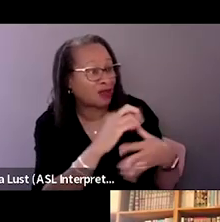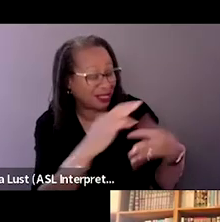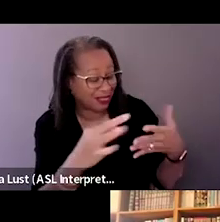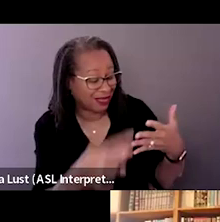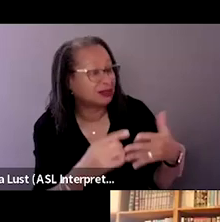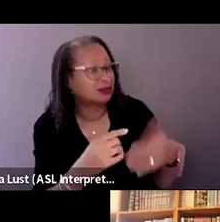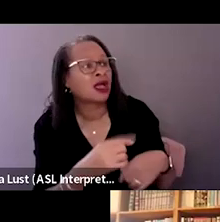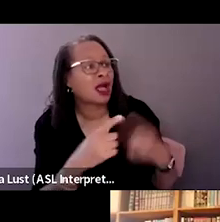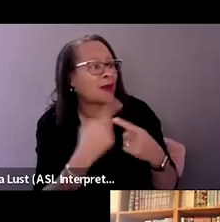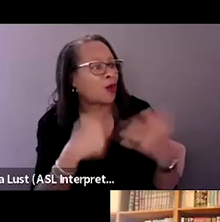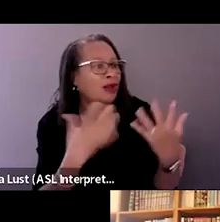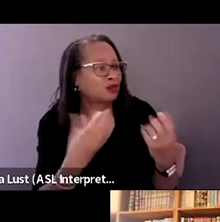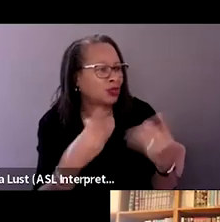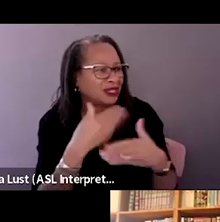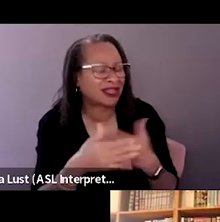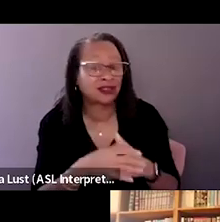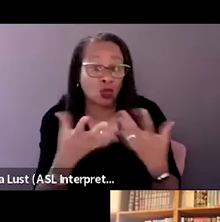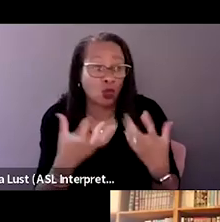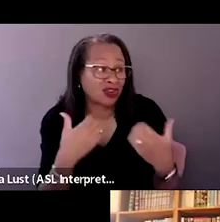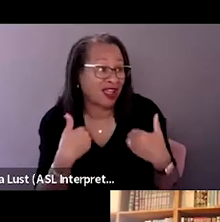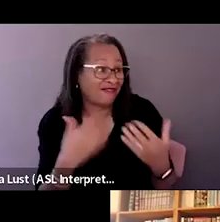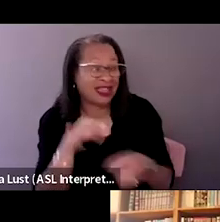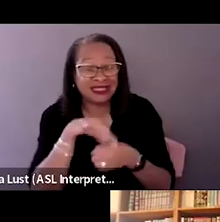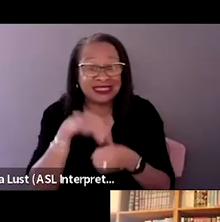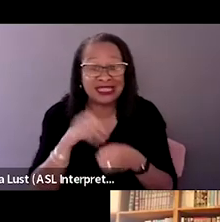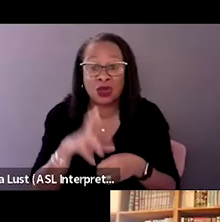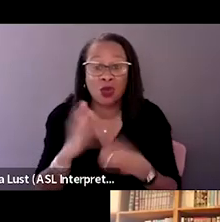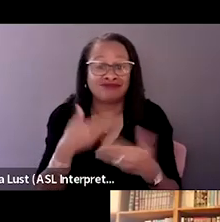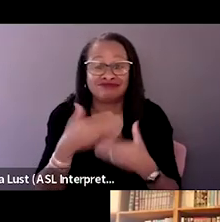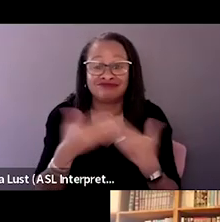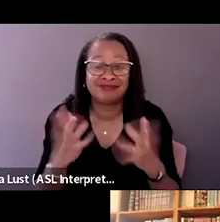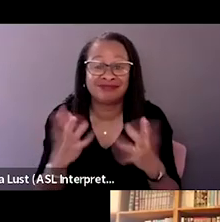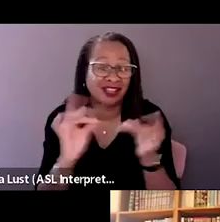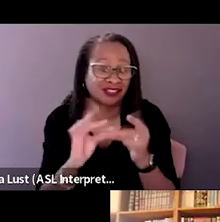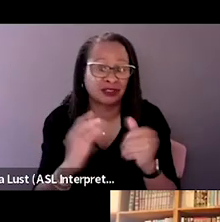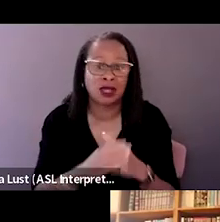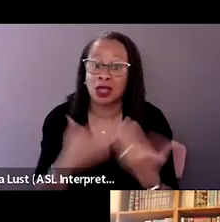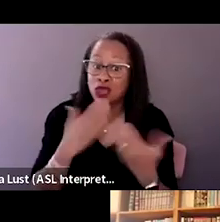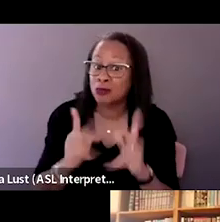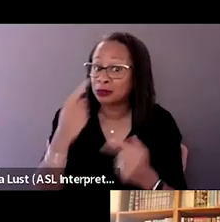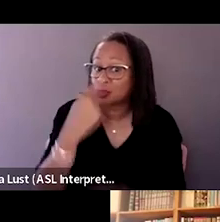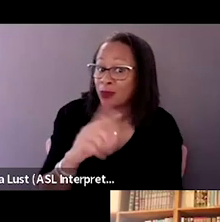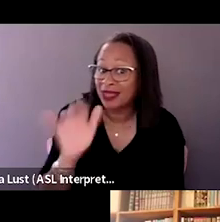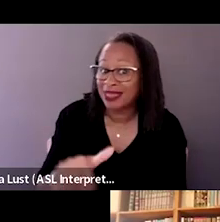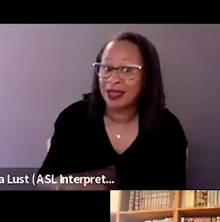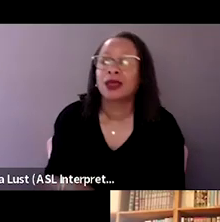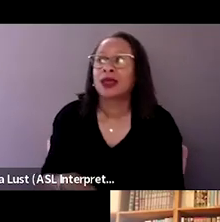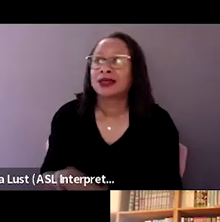And would you be up for a conversation or a cup of tea? People who are good people don't mind that. In fact they're thinking, oh, this might be the,